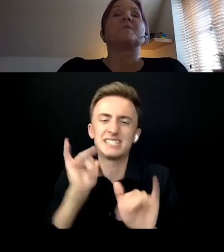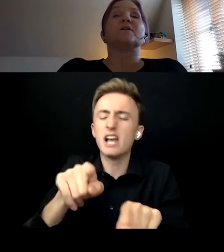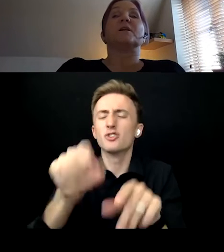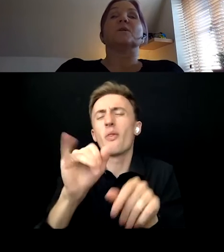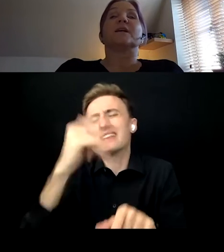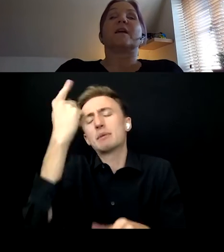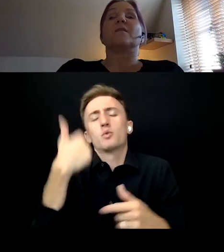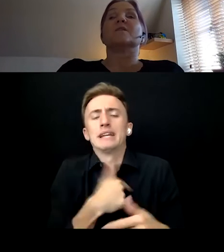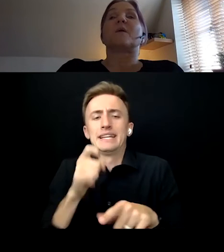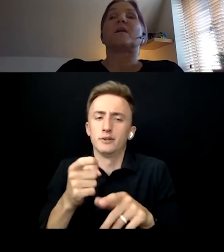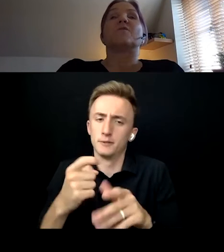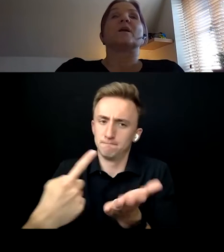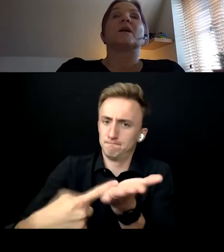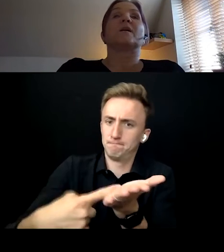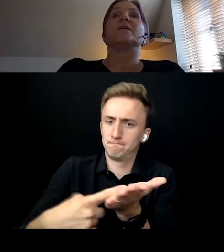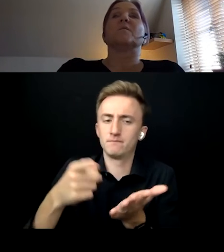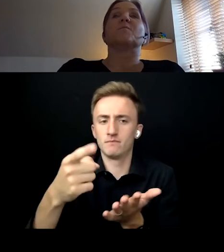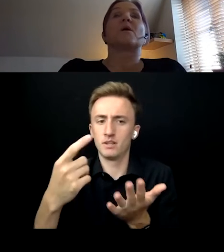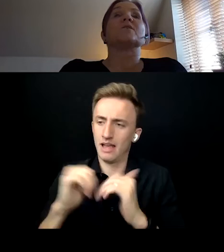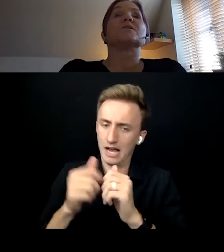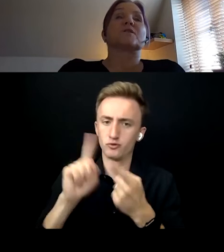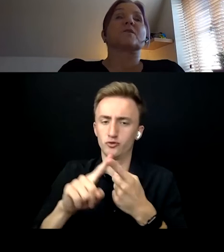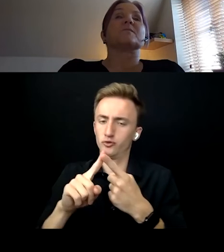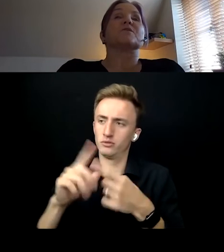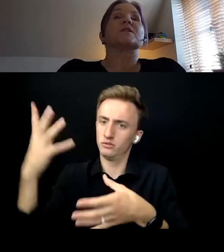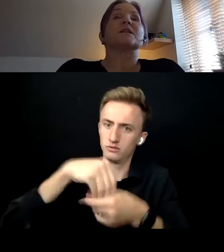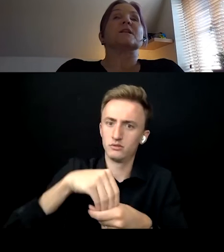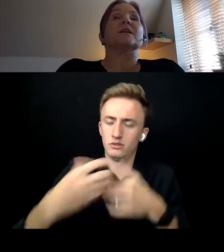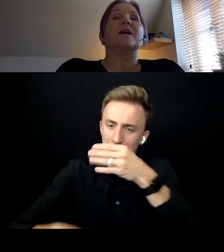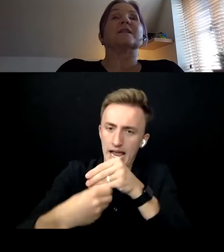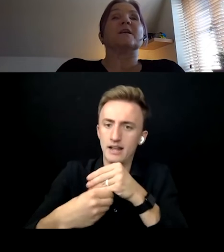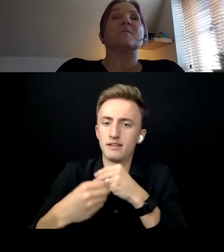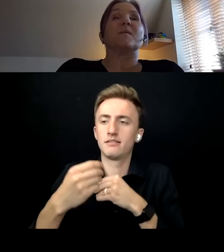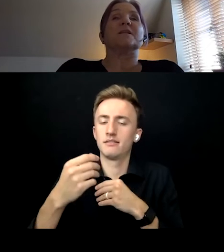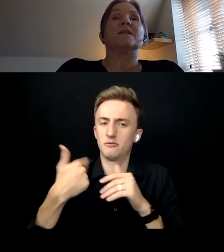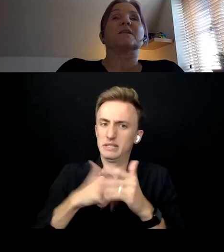absolutely want to get if we can get browsers to show some interesting and actually implementing